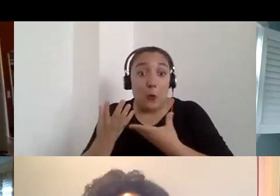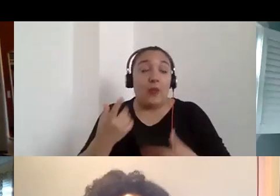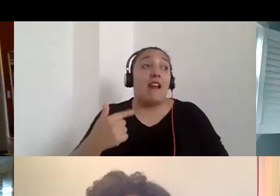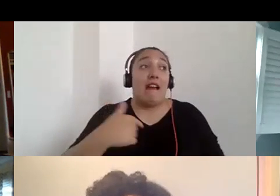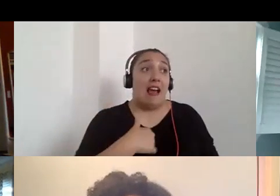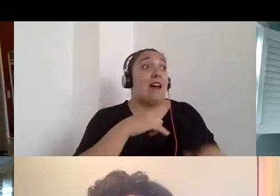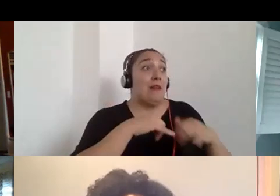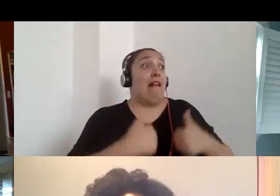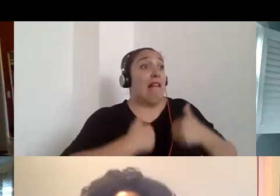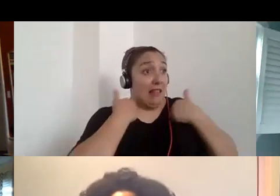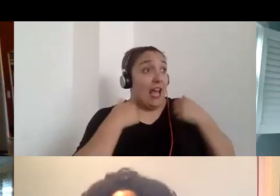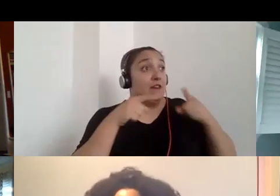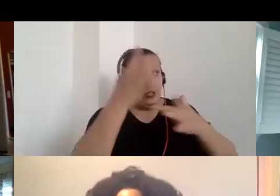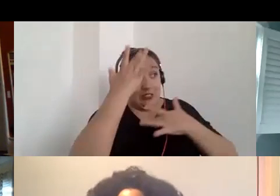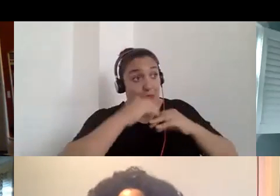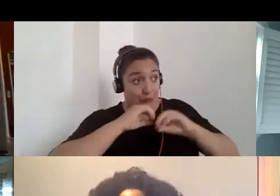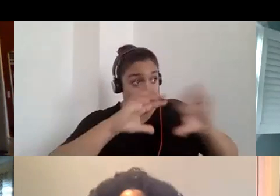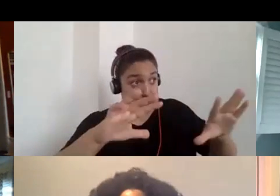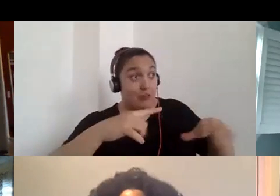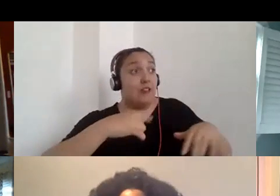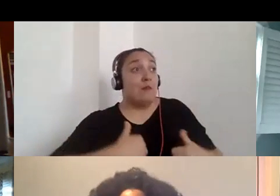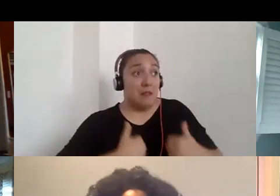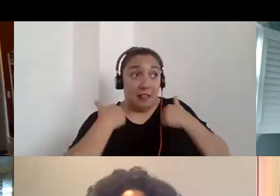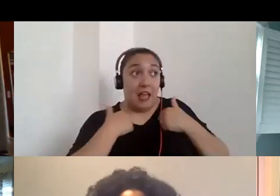It's like stay in the house and I asked her